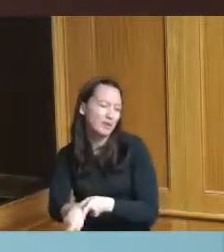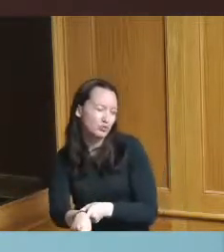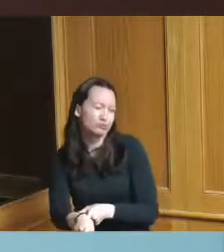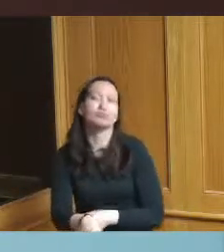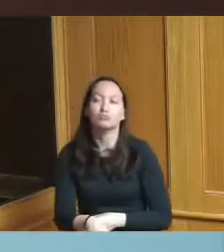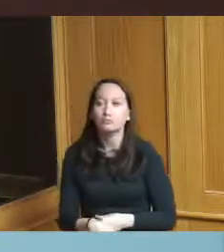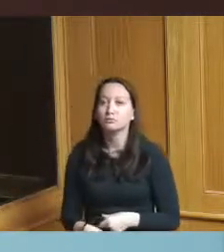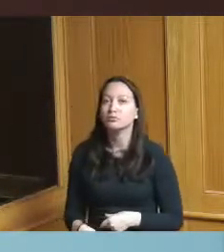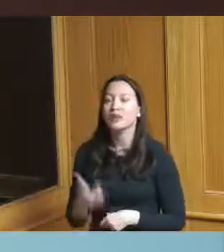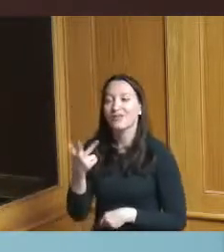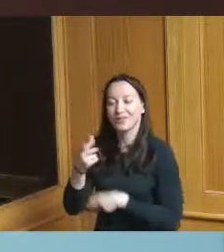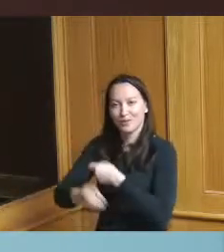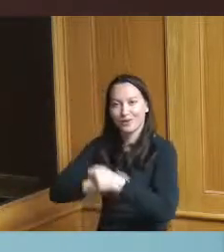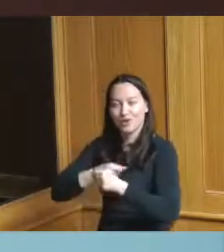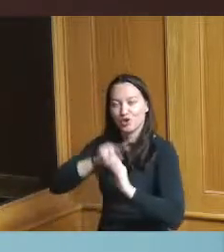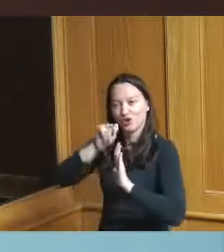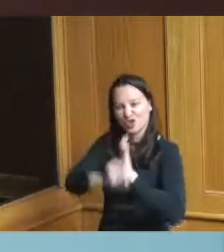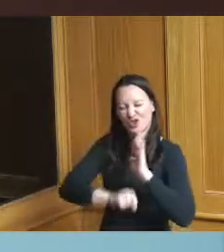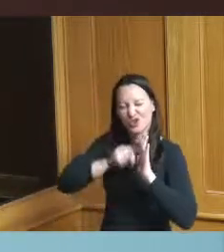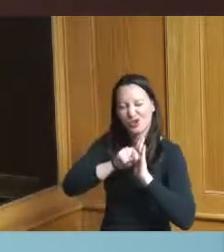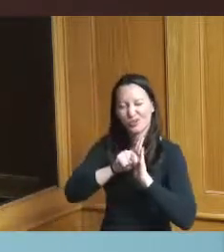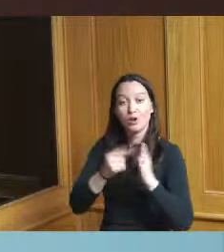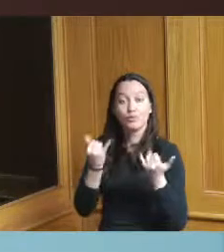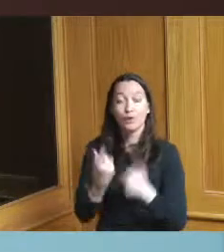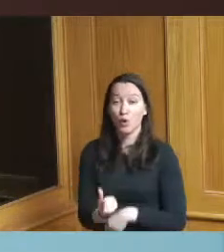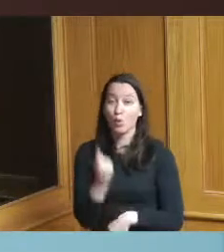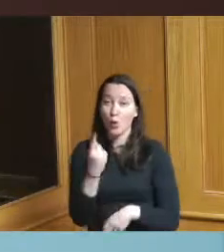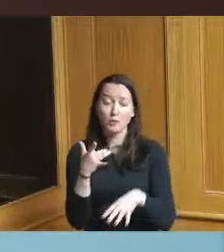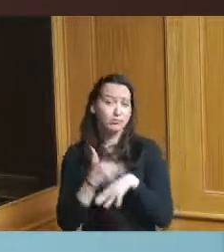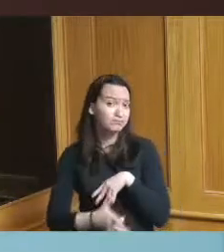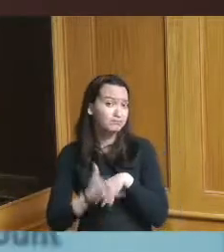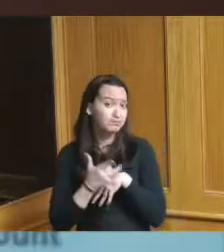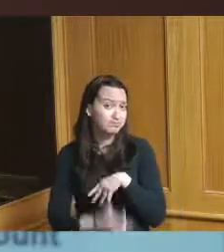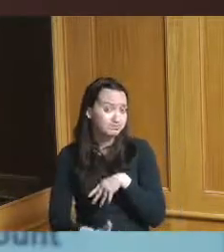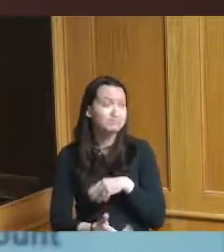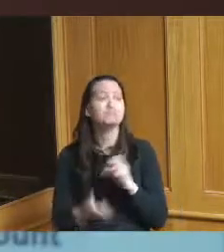three year terms and there's currently one opening on that advisory board